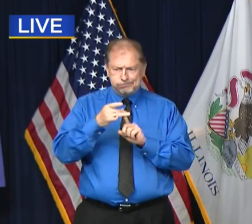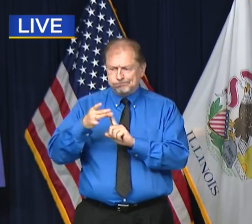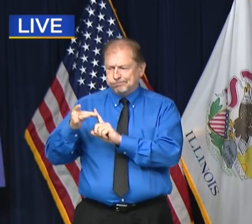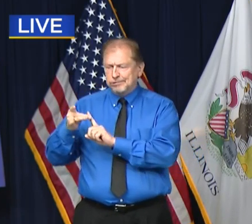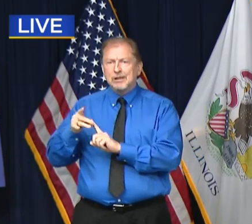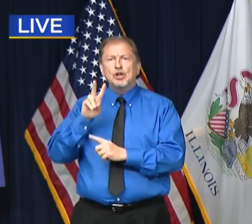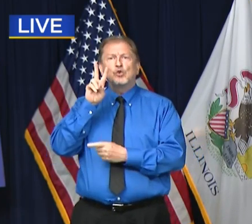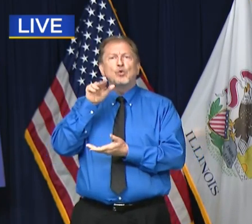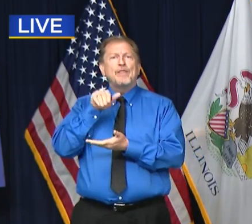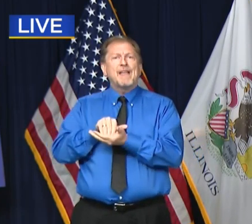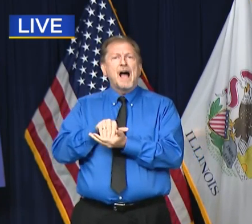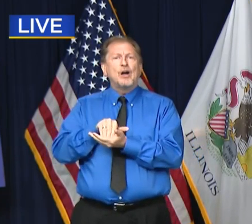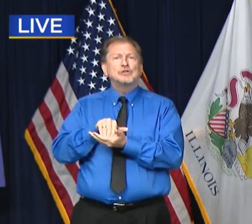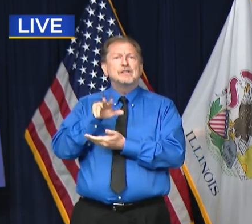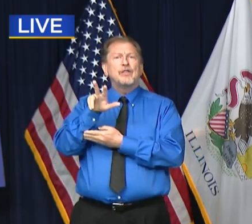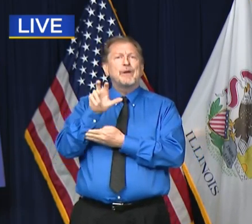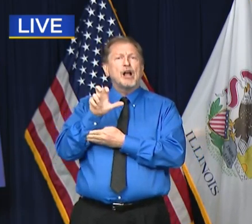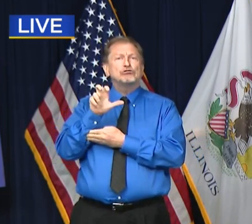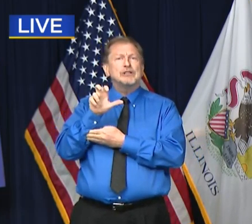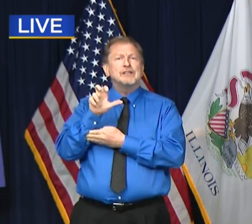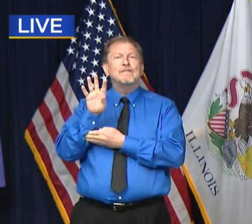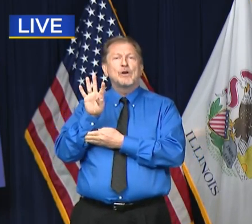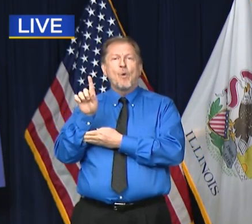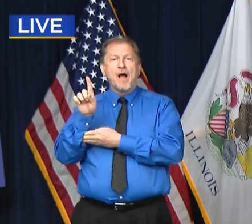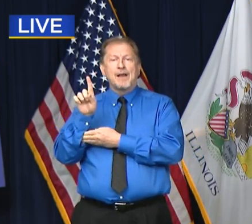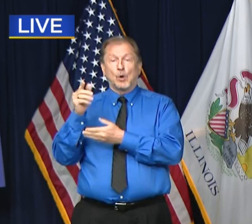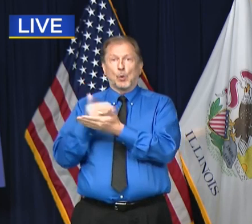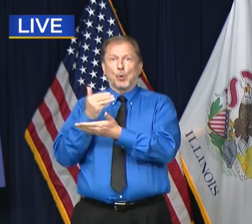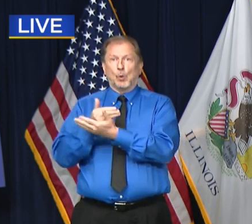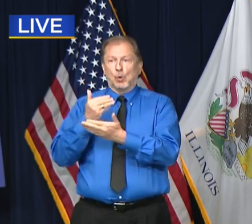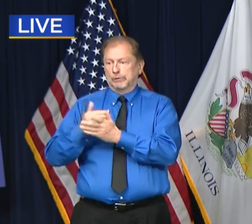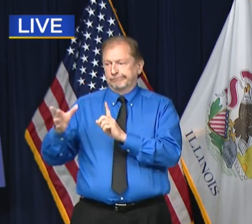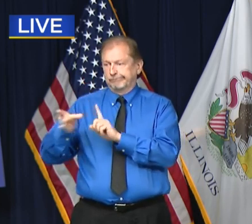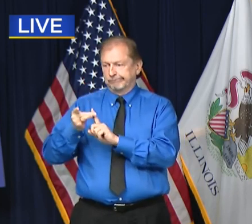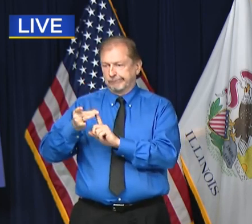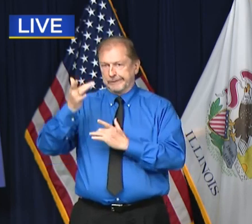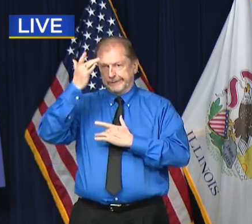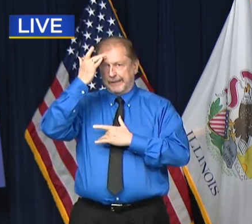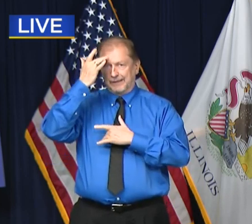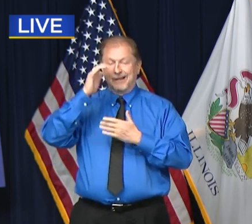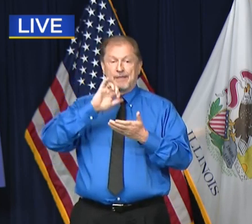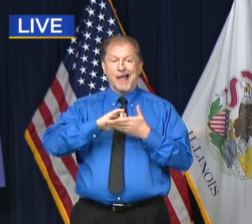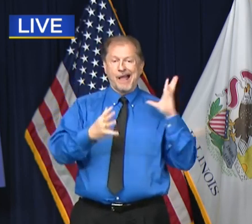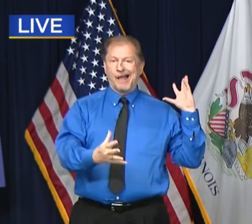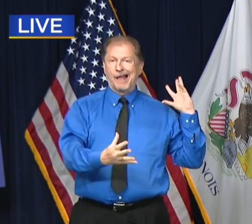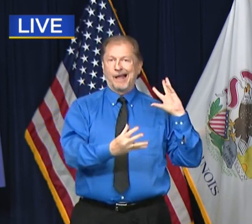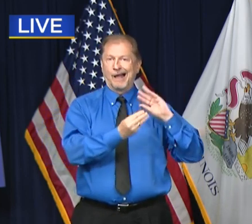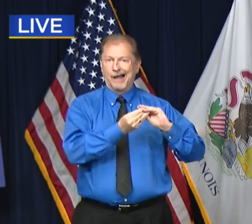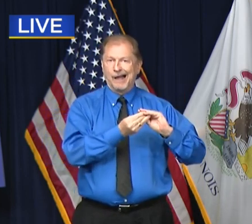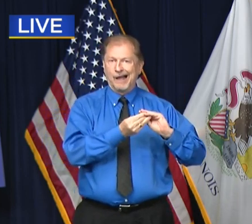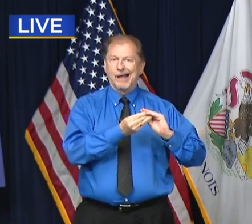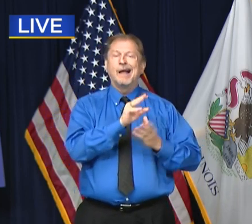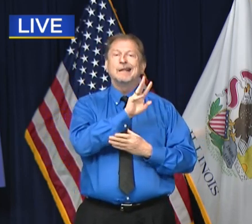LAST 24 HOURS. TODAY WE ARE REPORTING 2300 AND